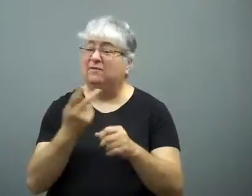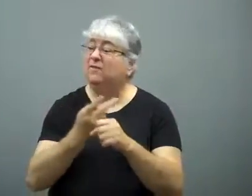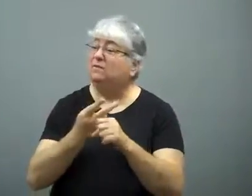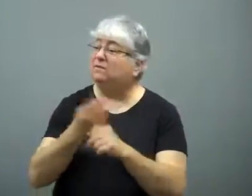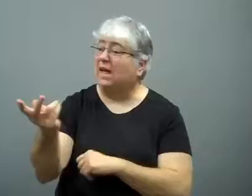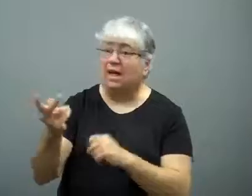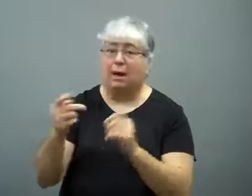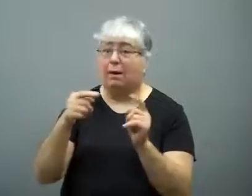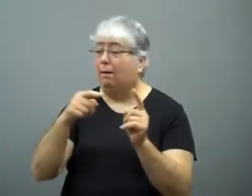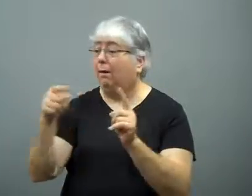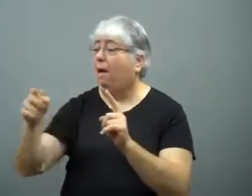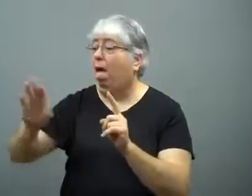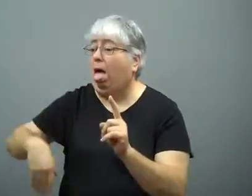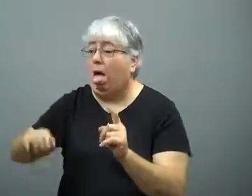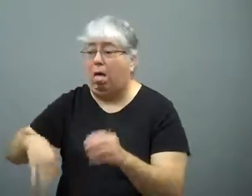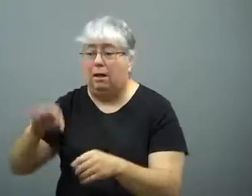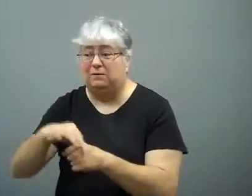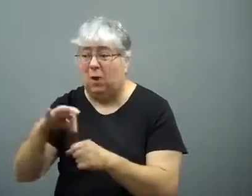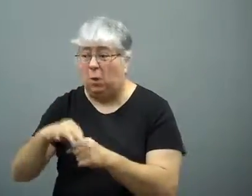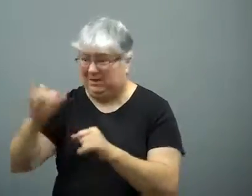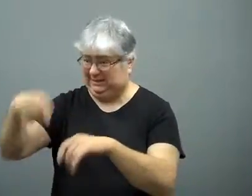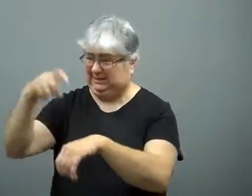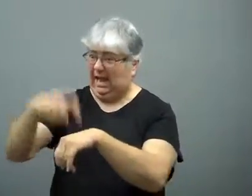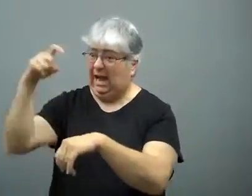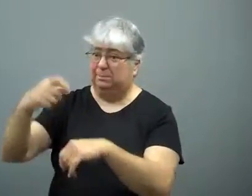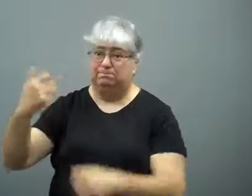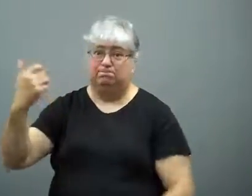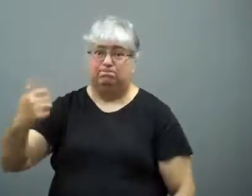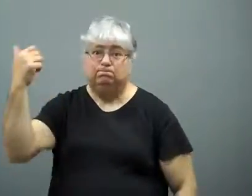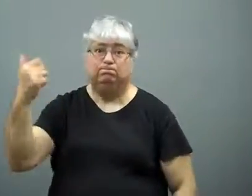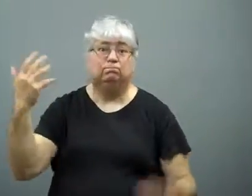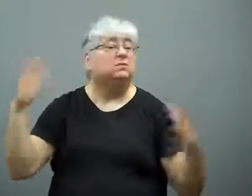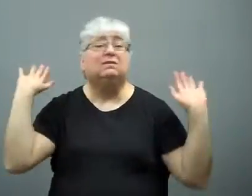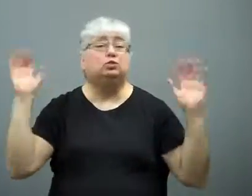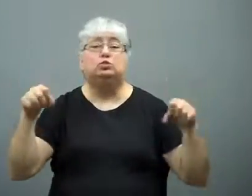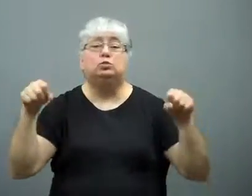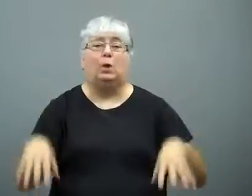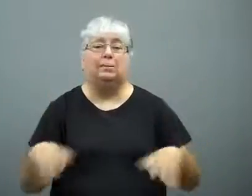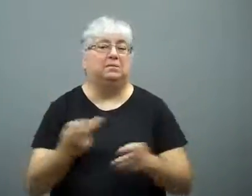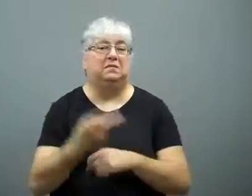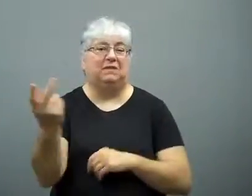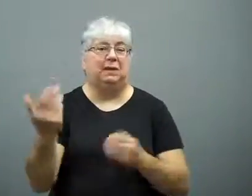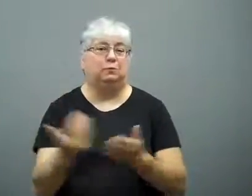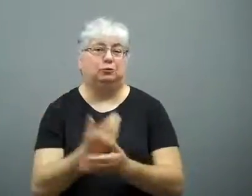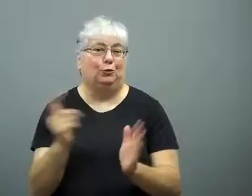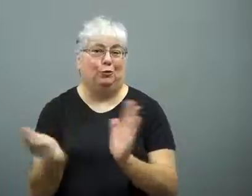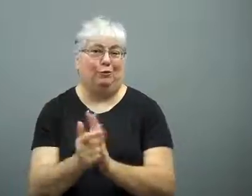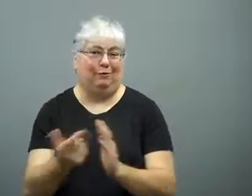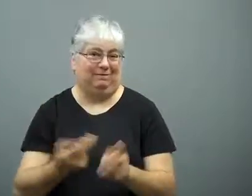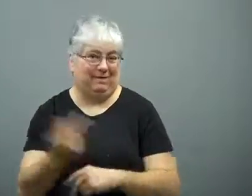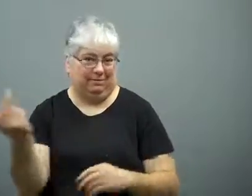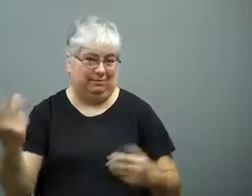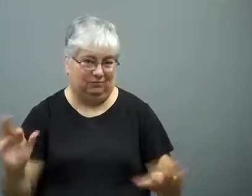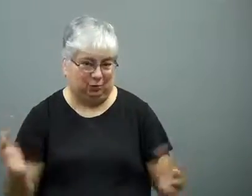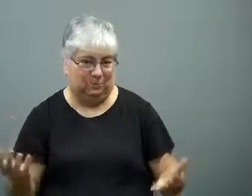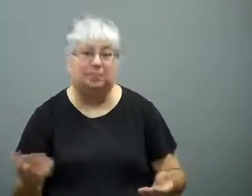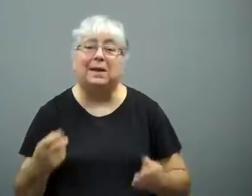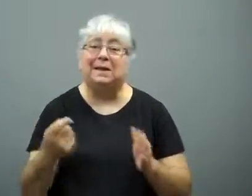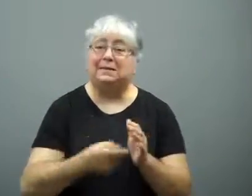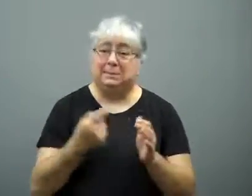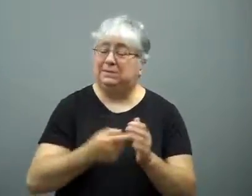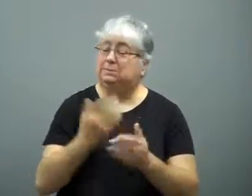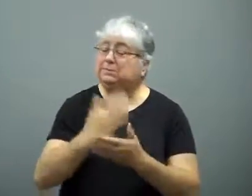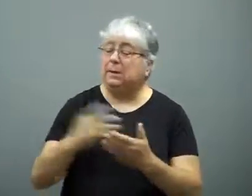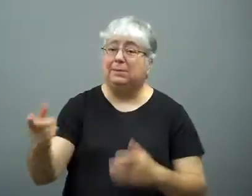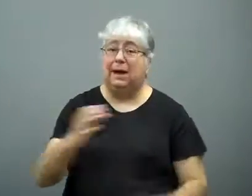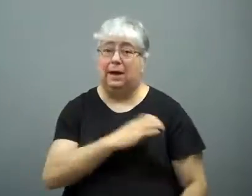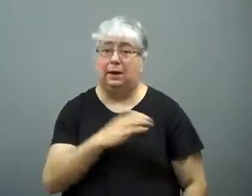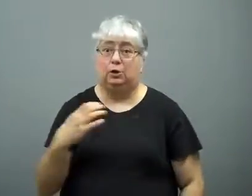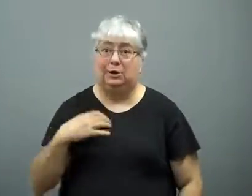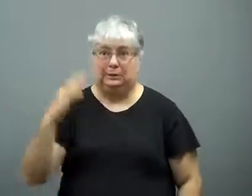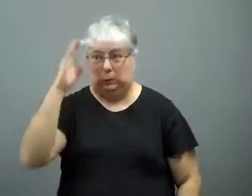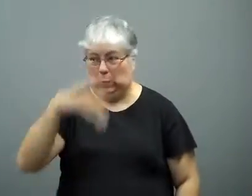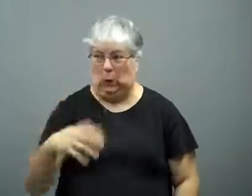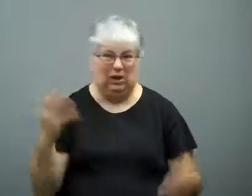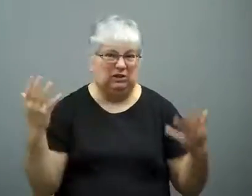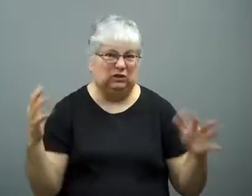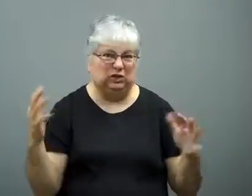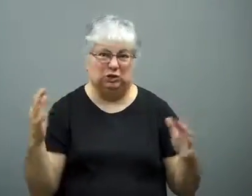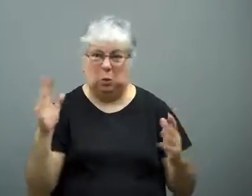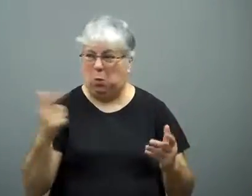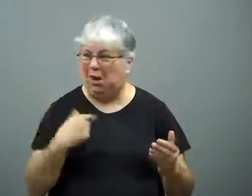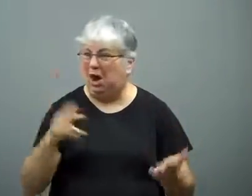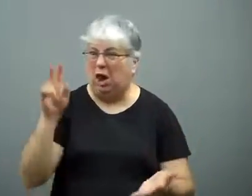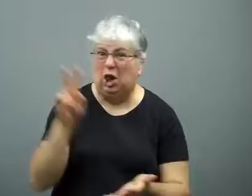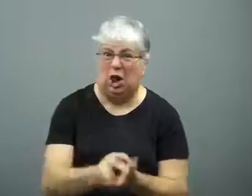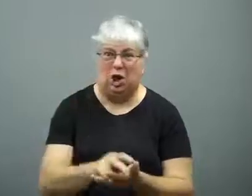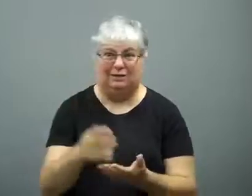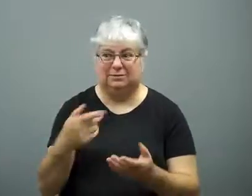If it is not voted on by the deadline, the bill is dead.